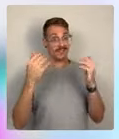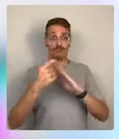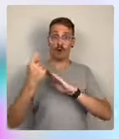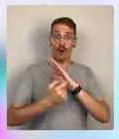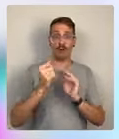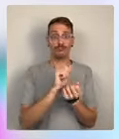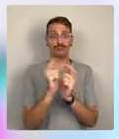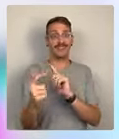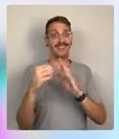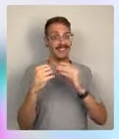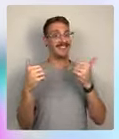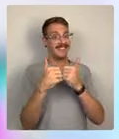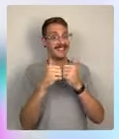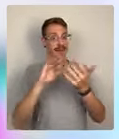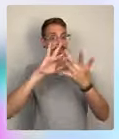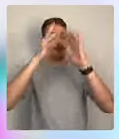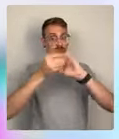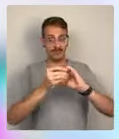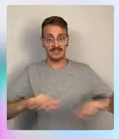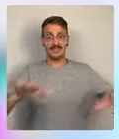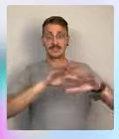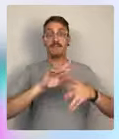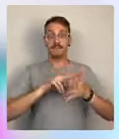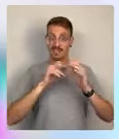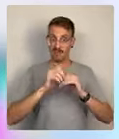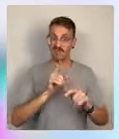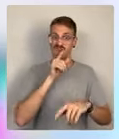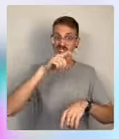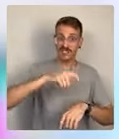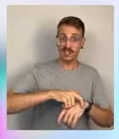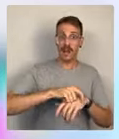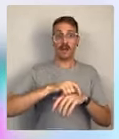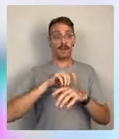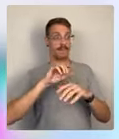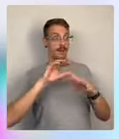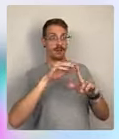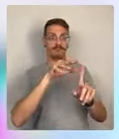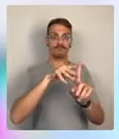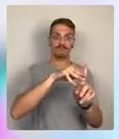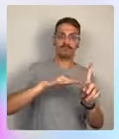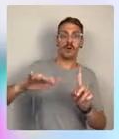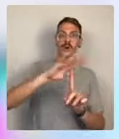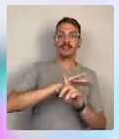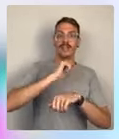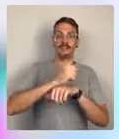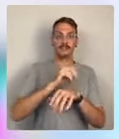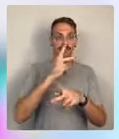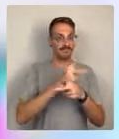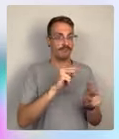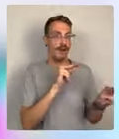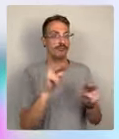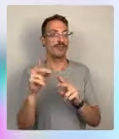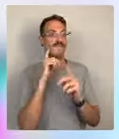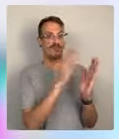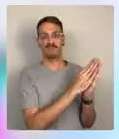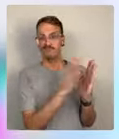between countries and people being able to do auto translate within the gaming ecosystem, but can we do real time, contextual-based moderation across players?